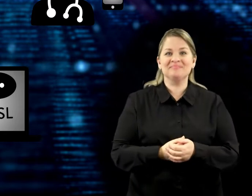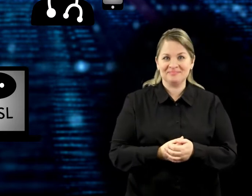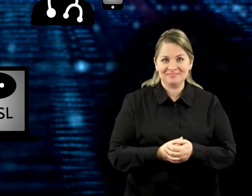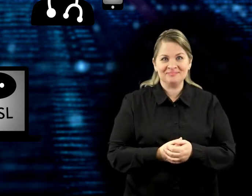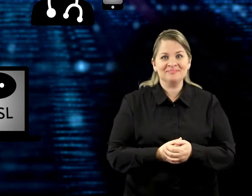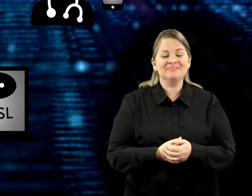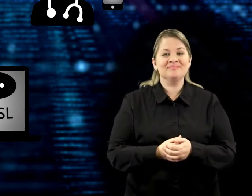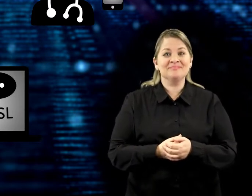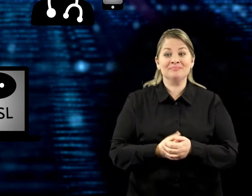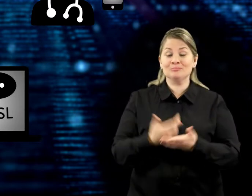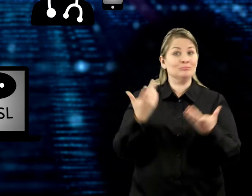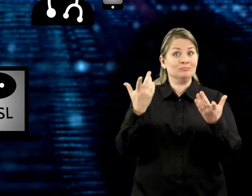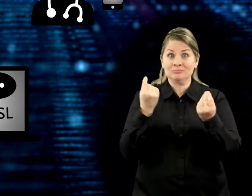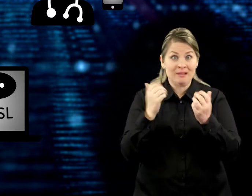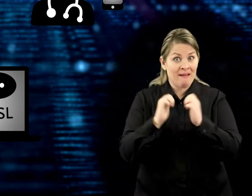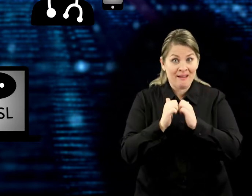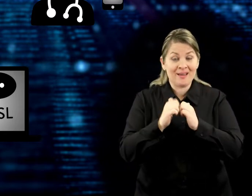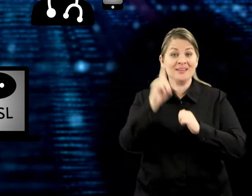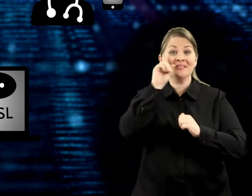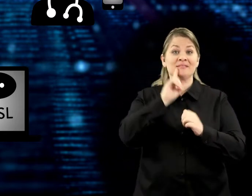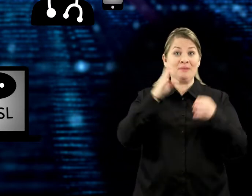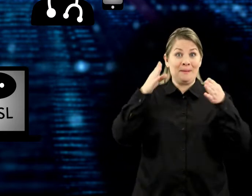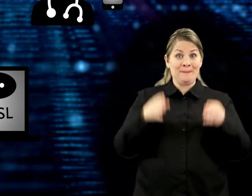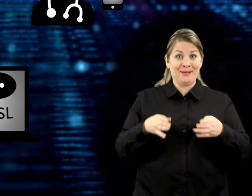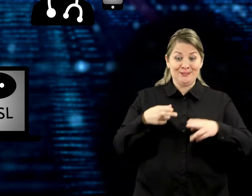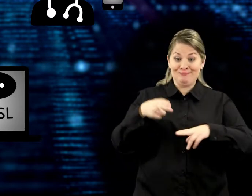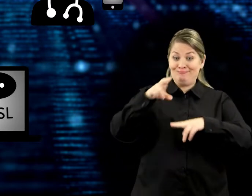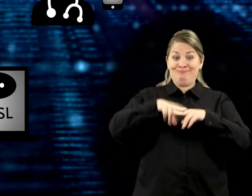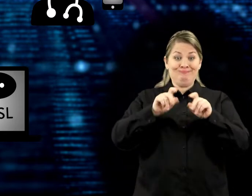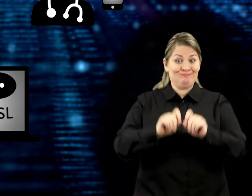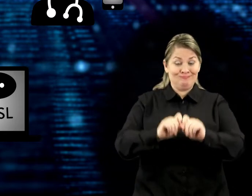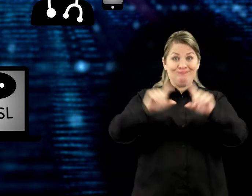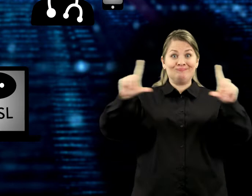The person who is deaf uses a video phone, computer or mobile device